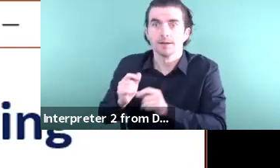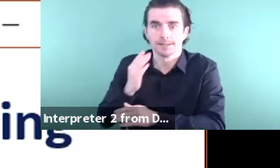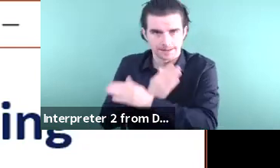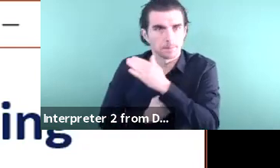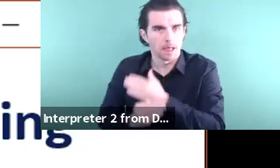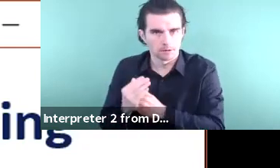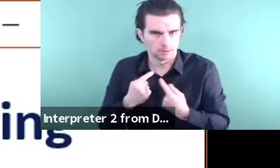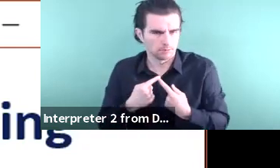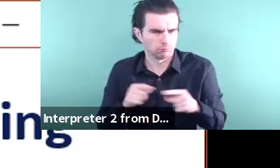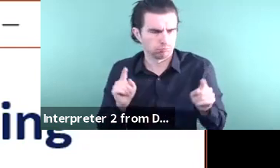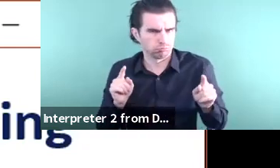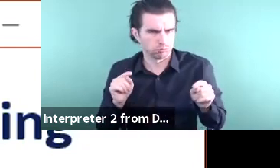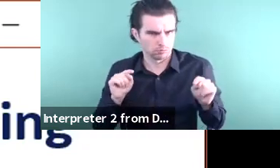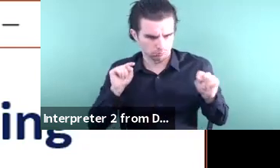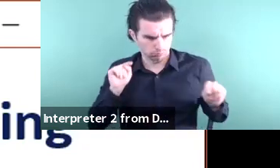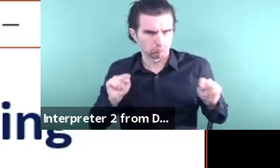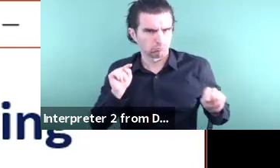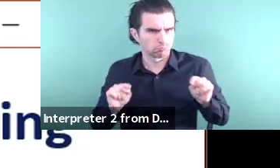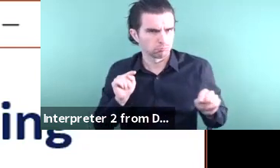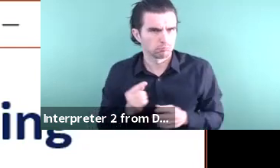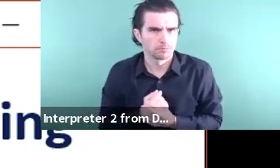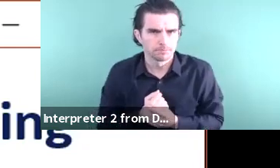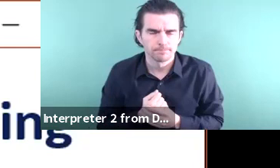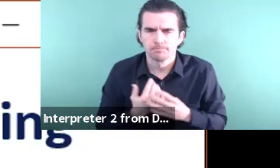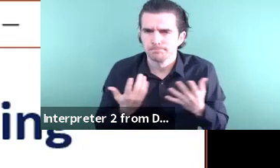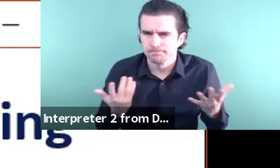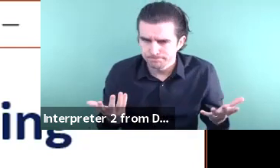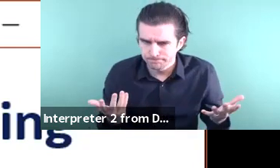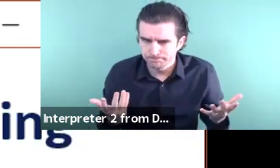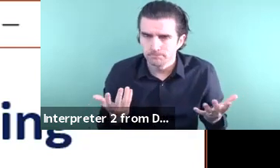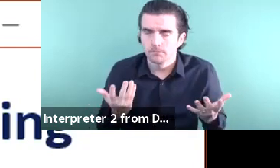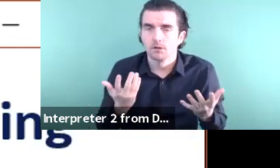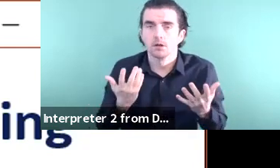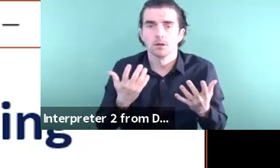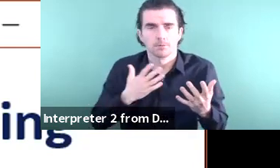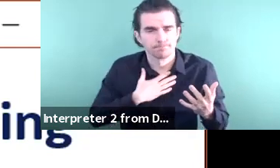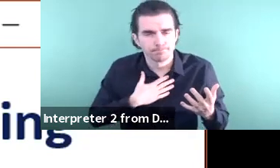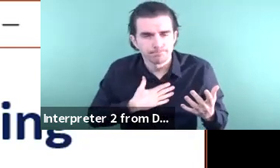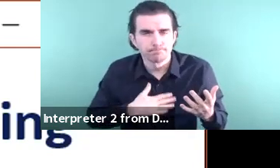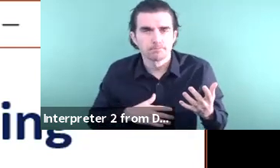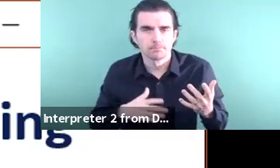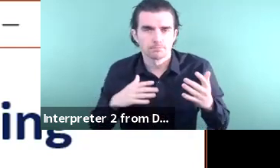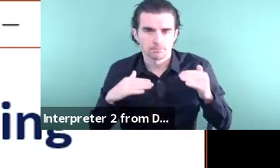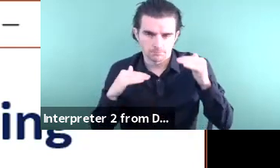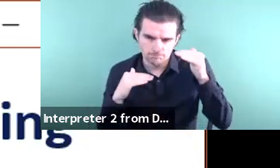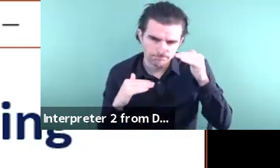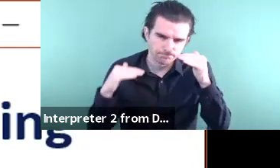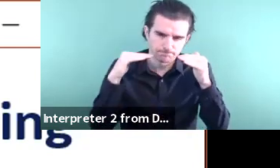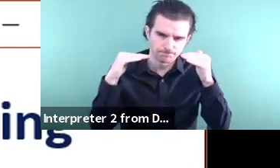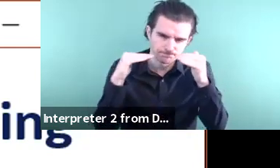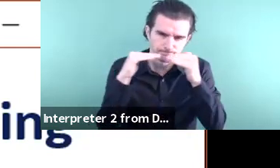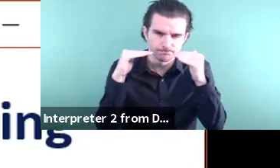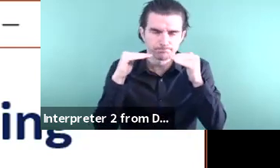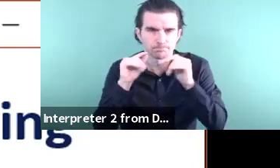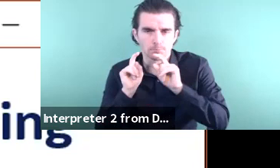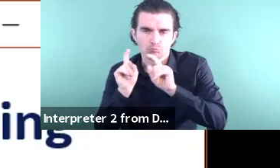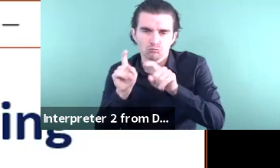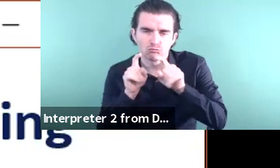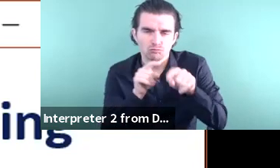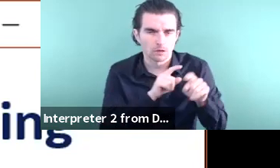there is an extra cost. And this cost depends on the type and severity of disability, the level of